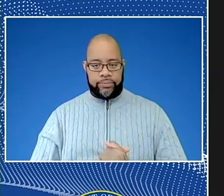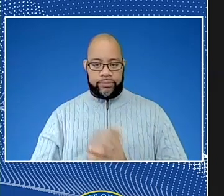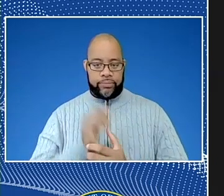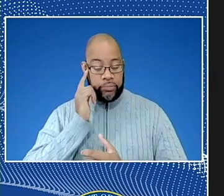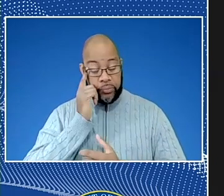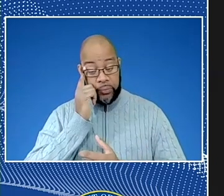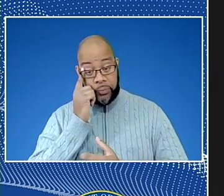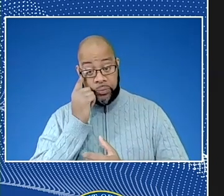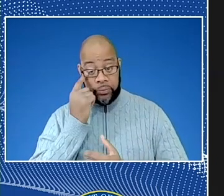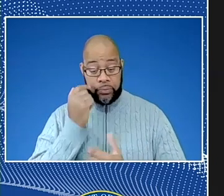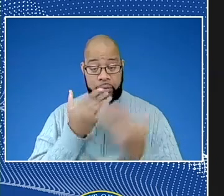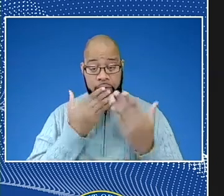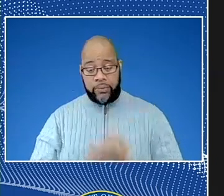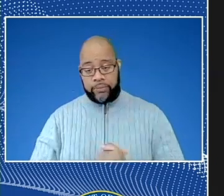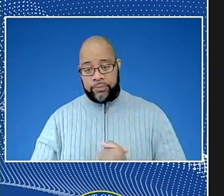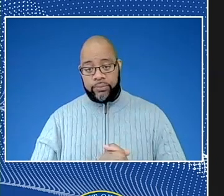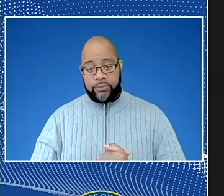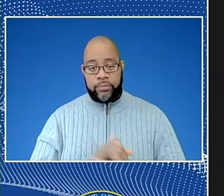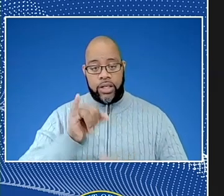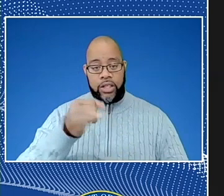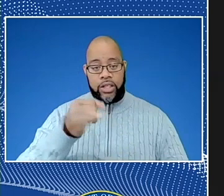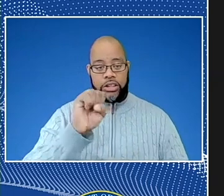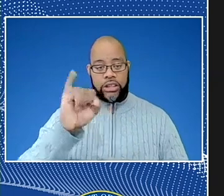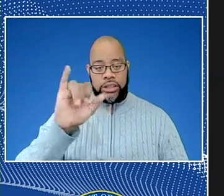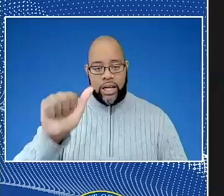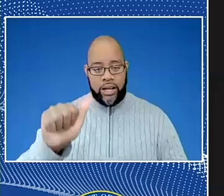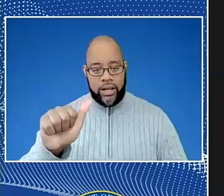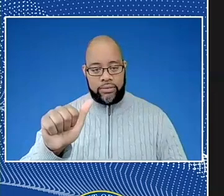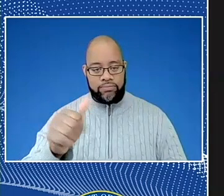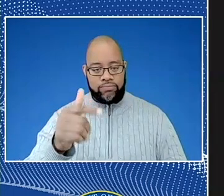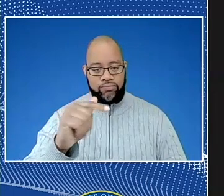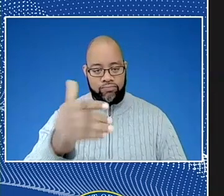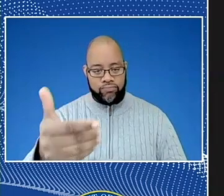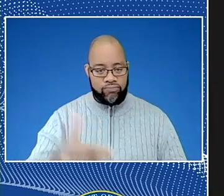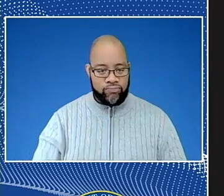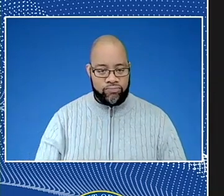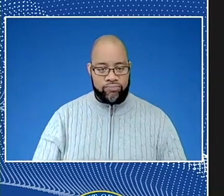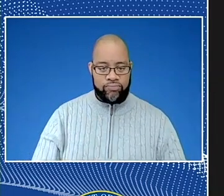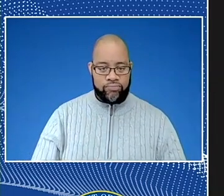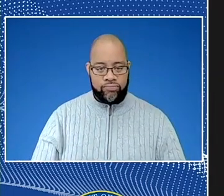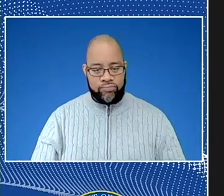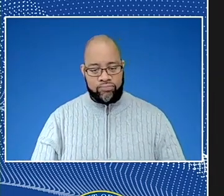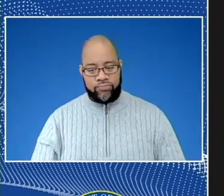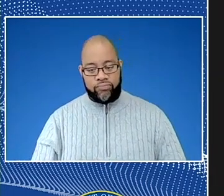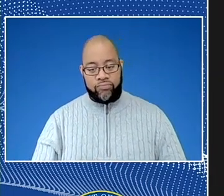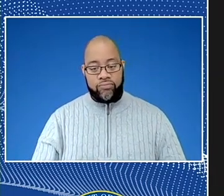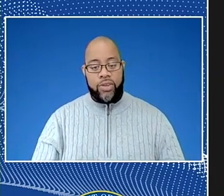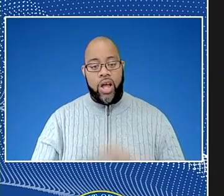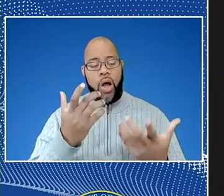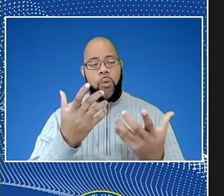Thank you. Jessica, see your hand next. Thanks. At a high level, I want to echo what others have said.